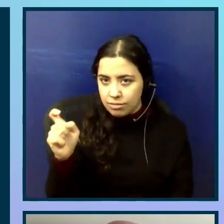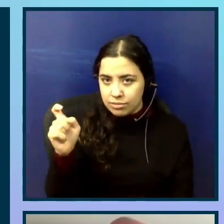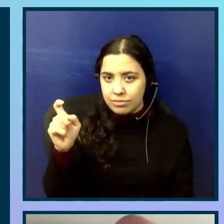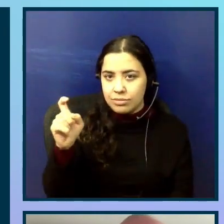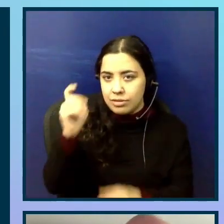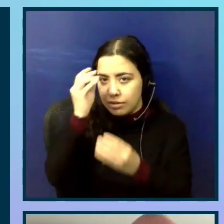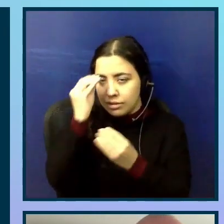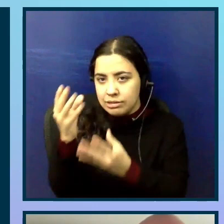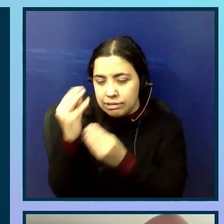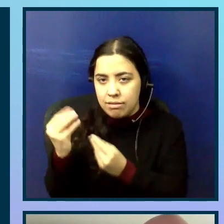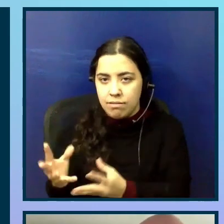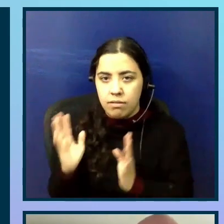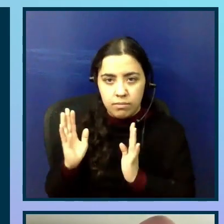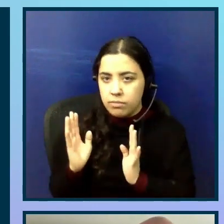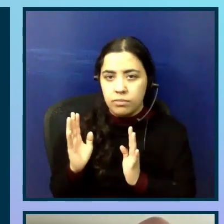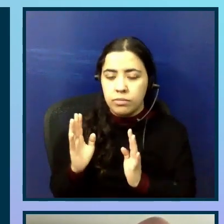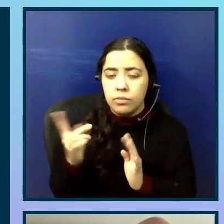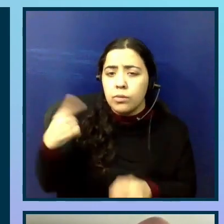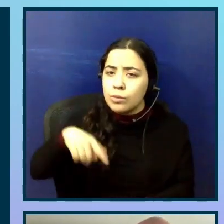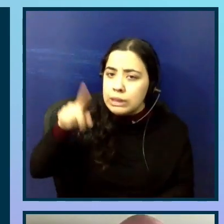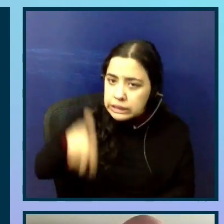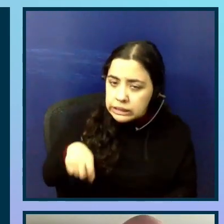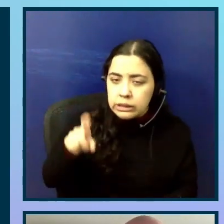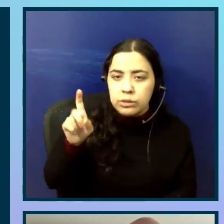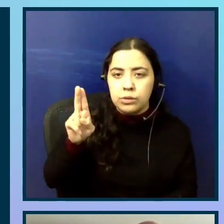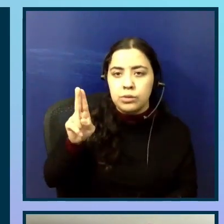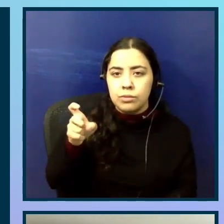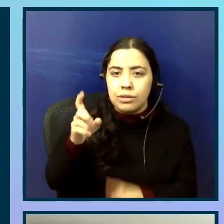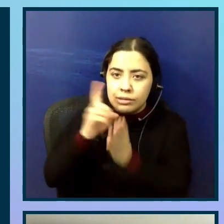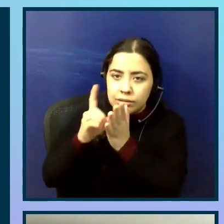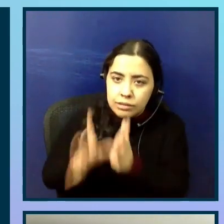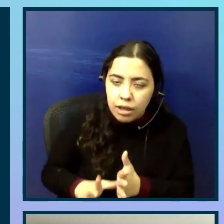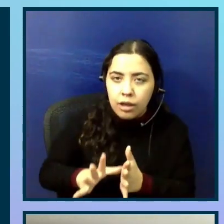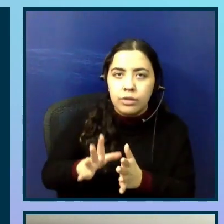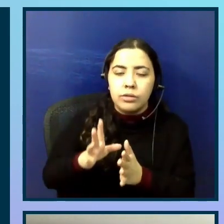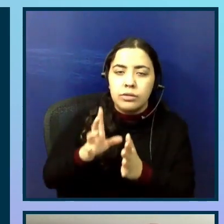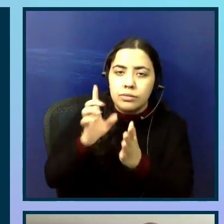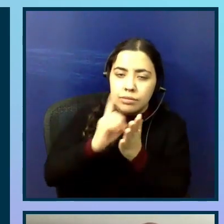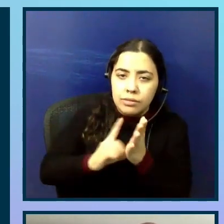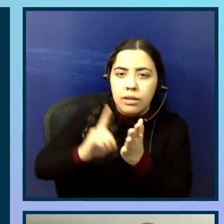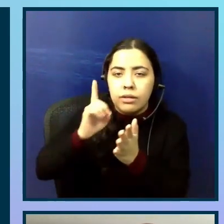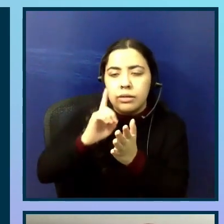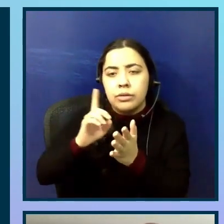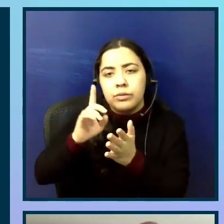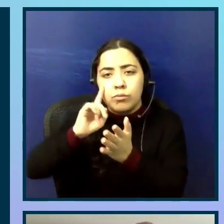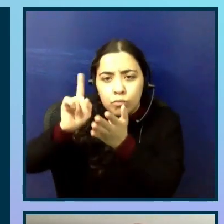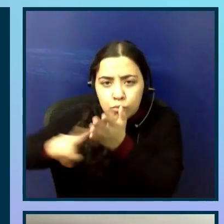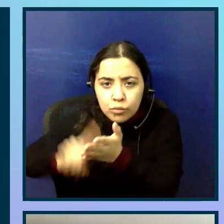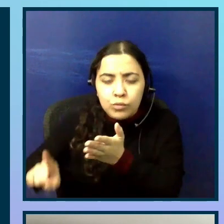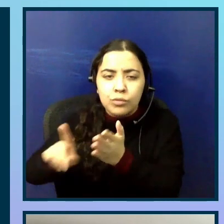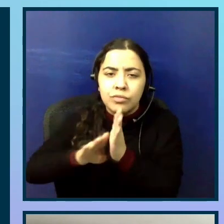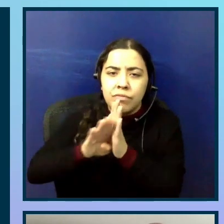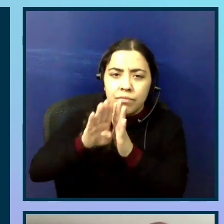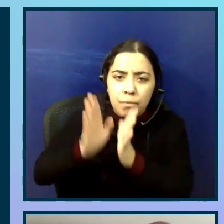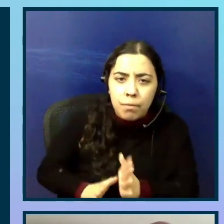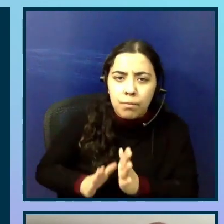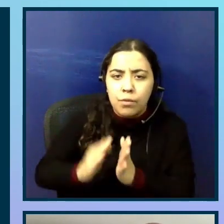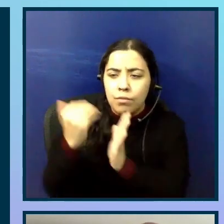This is why we need UX designers, we need design researchers, we need developers to turn guidelines into things that we need or love.